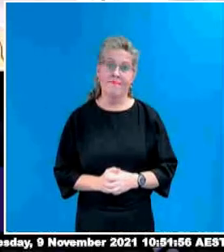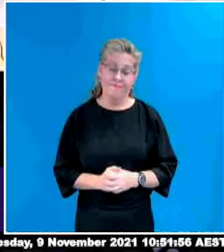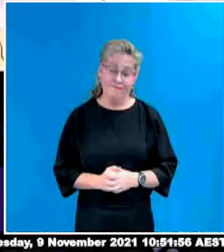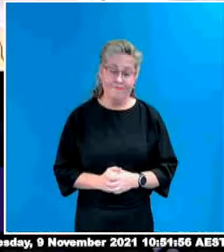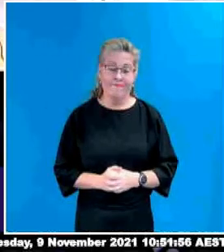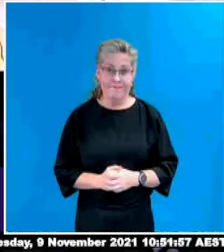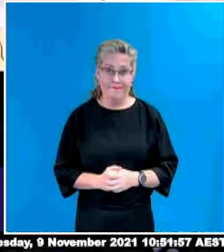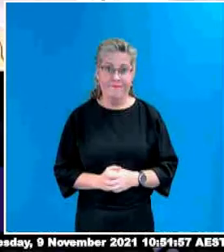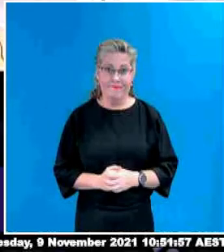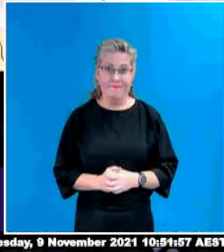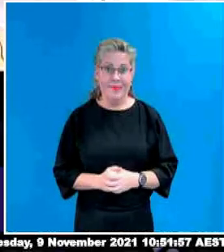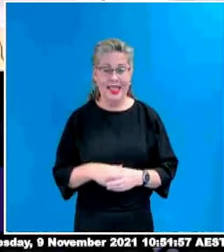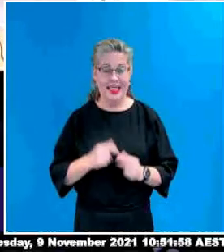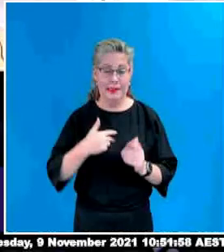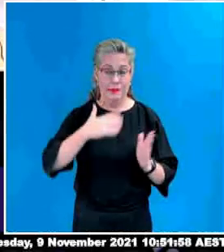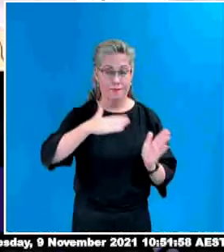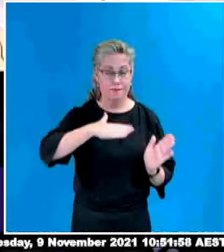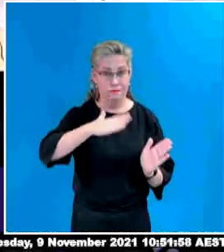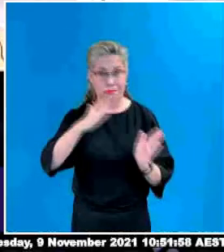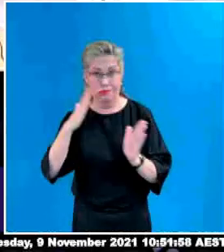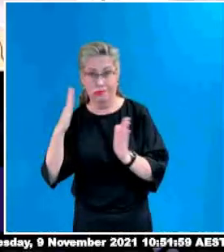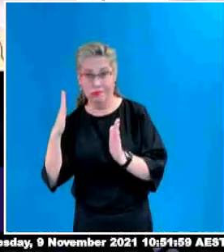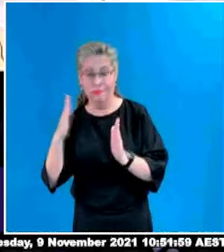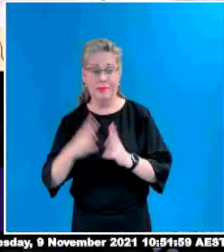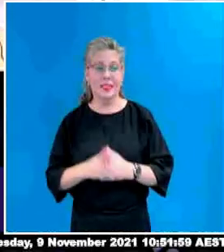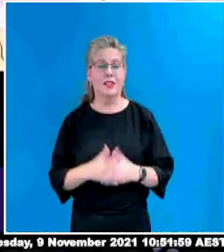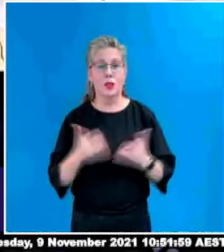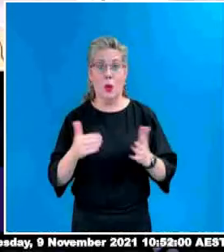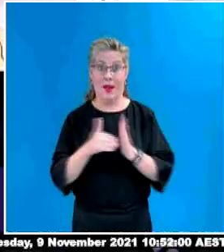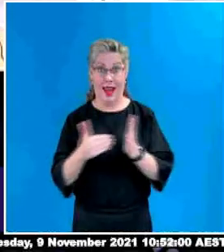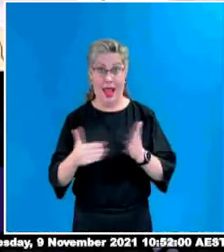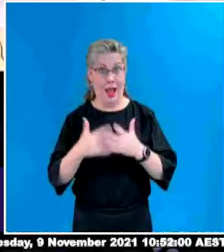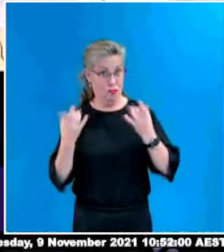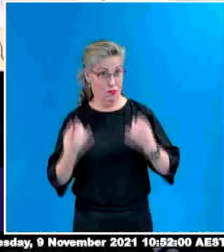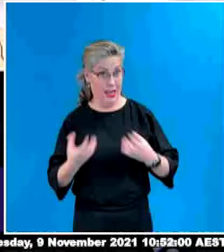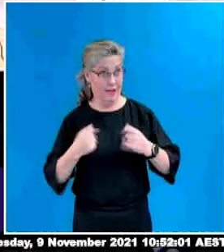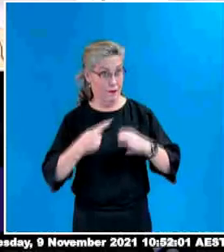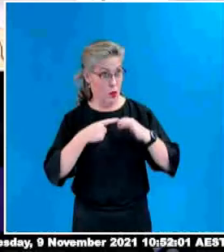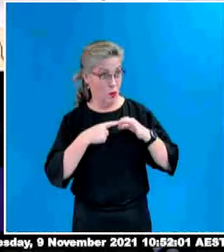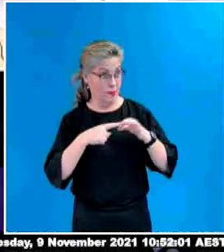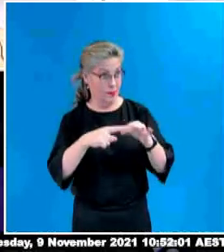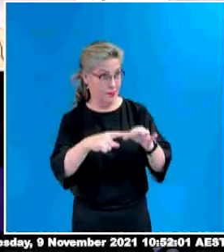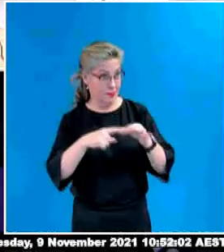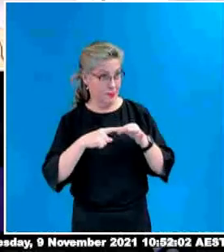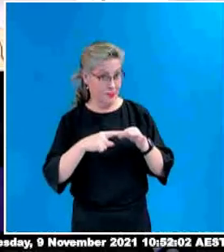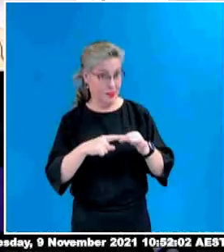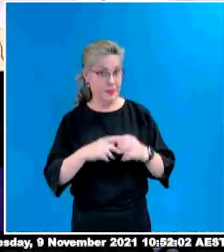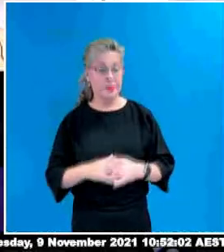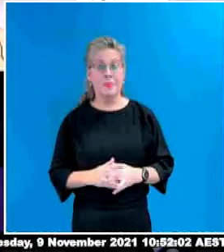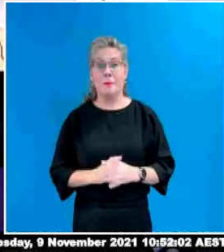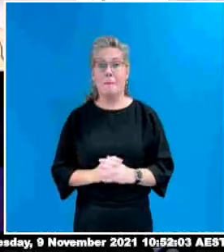I will now ask Ms Eastman to ask you some questions. Professor Nolan, can I introduce you.